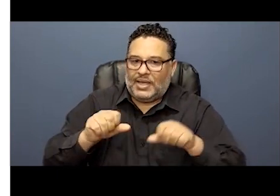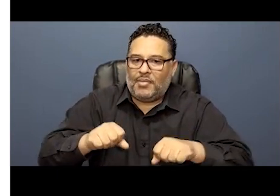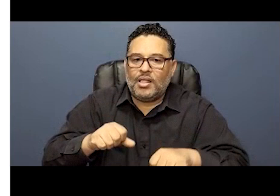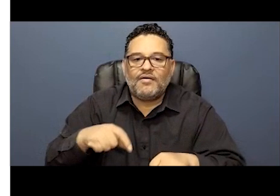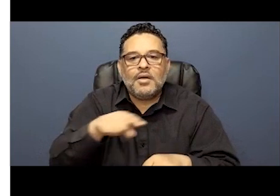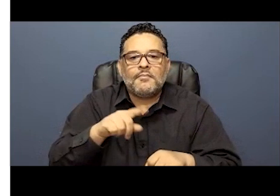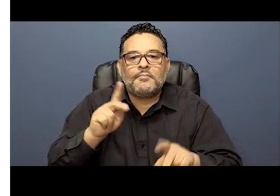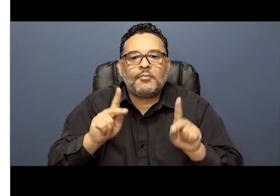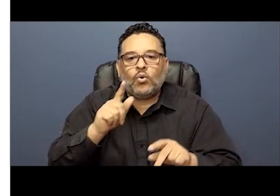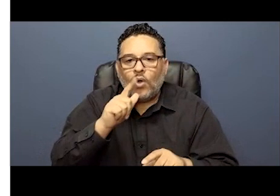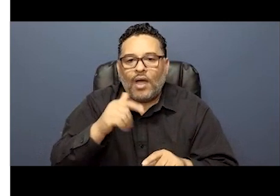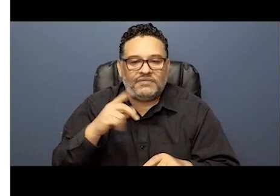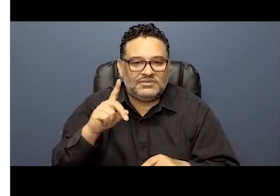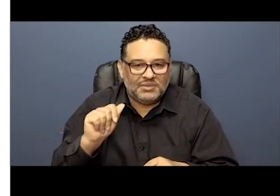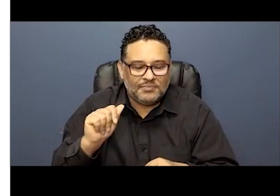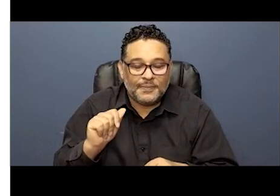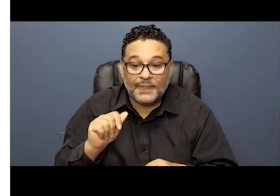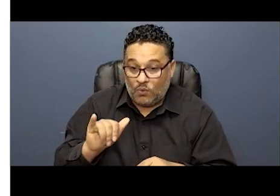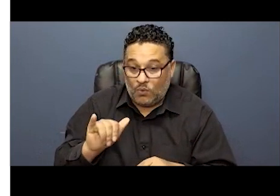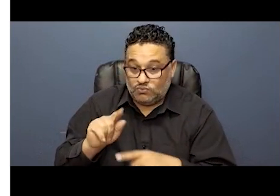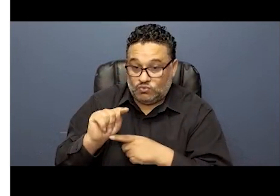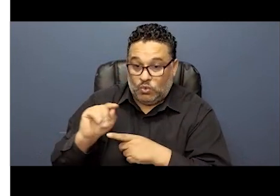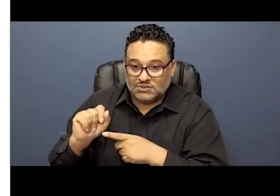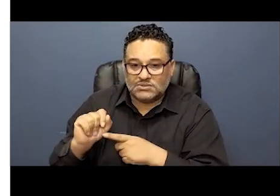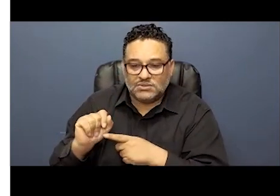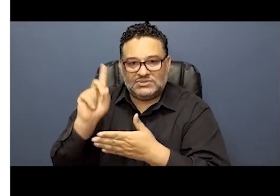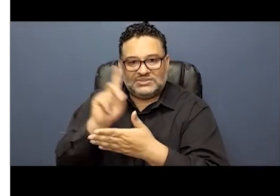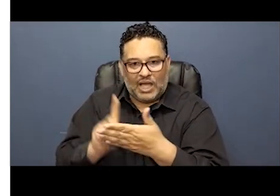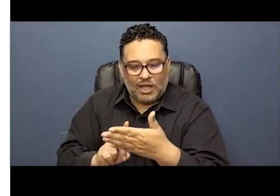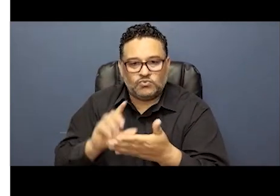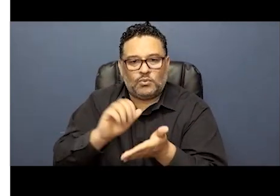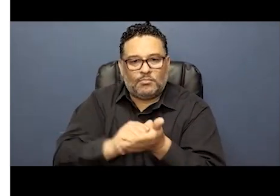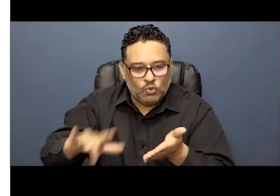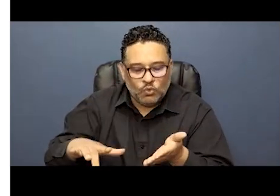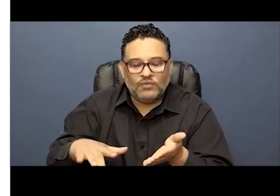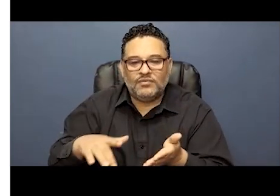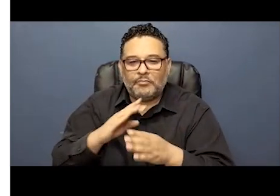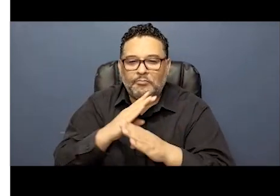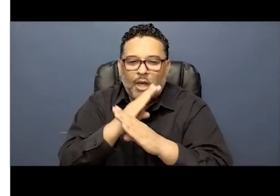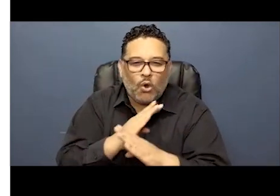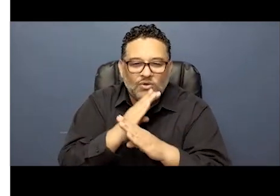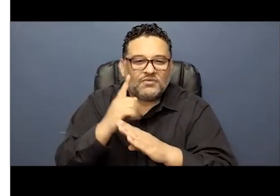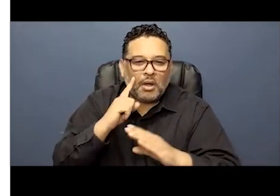These tools are purpose-built to remove barriers to communication, mobility, learning,